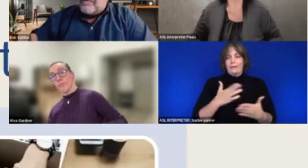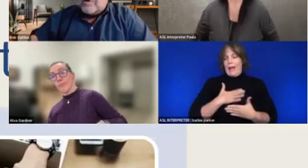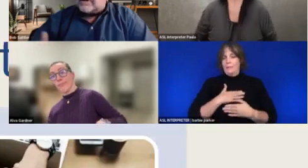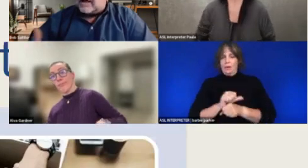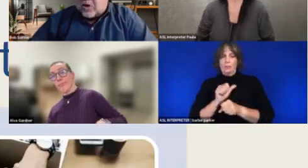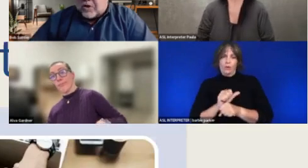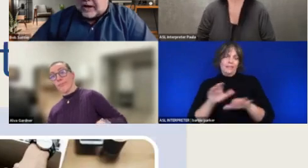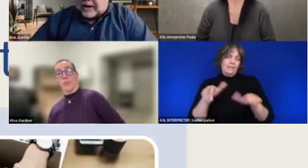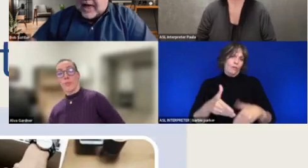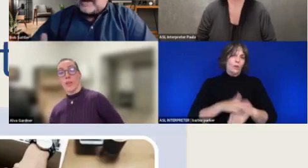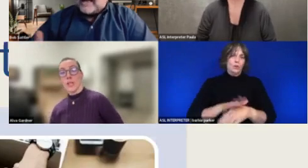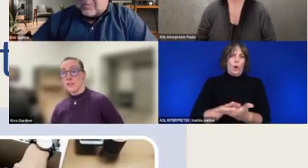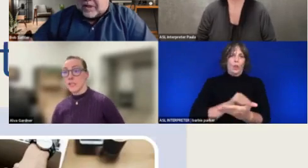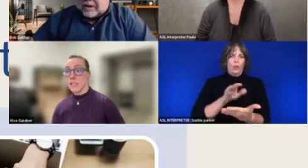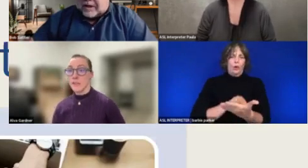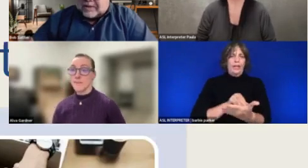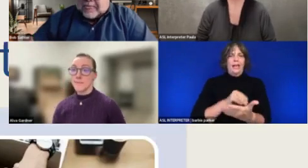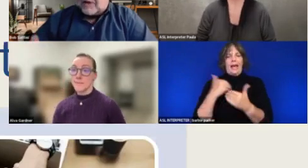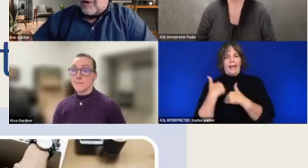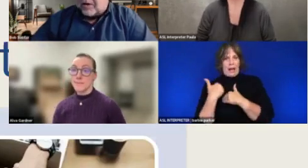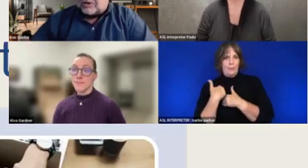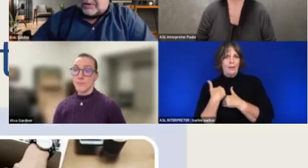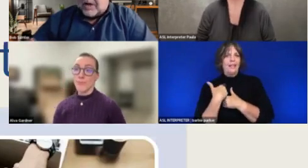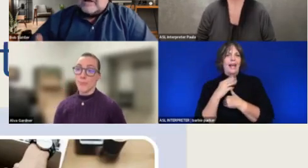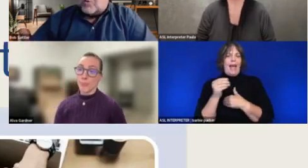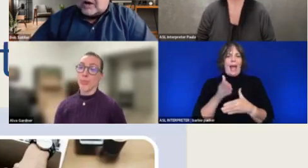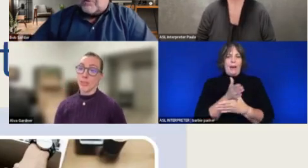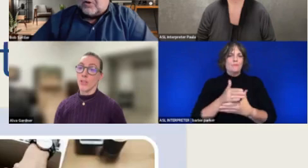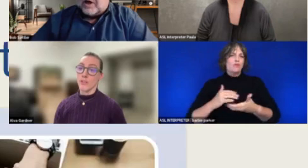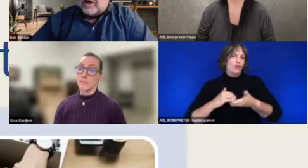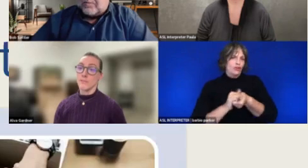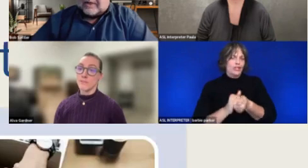it focuses on learning and accountability and partnership. So what can we do to help make